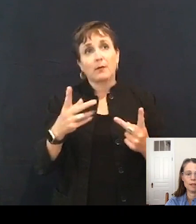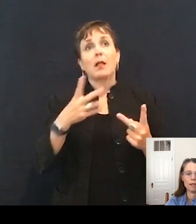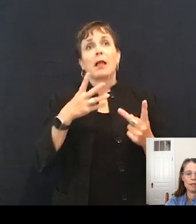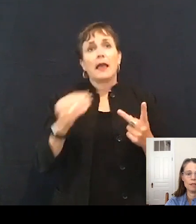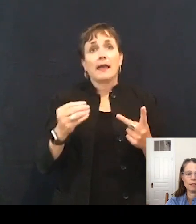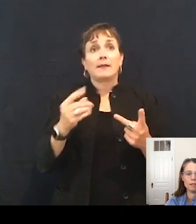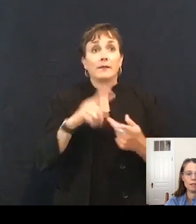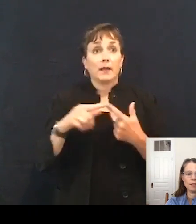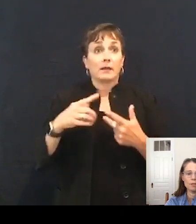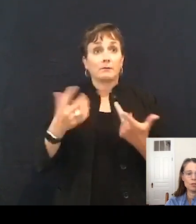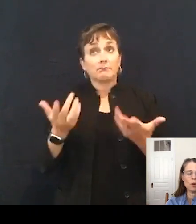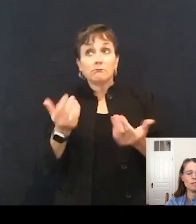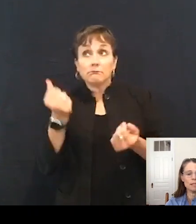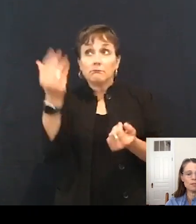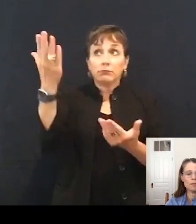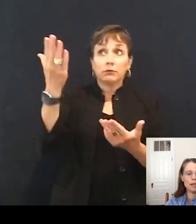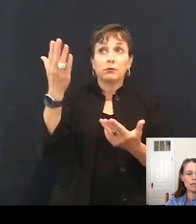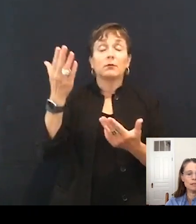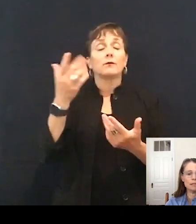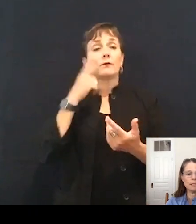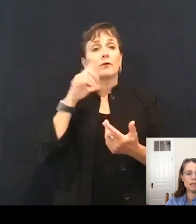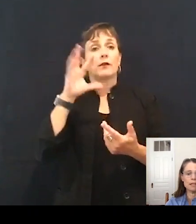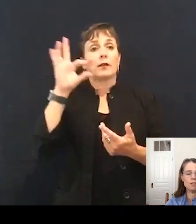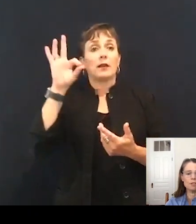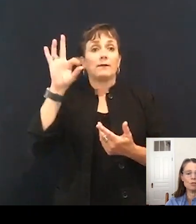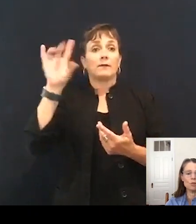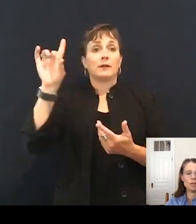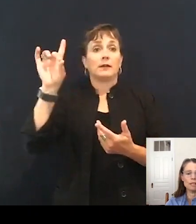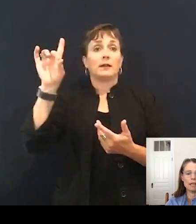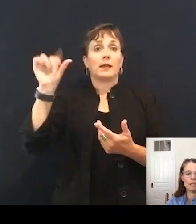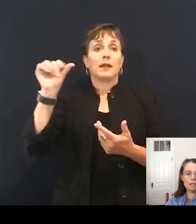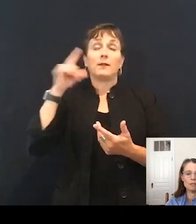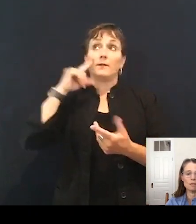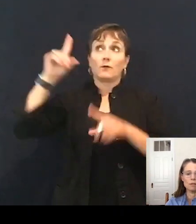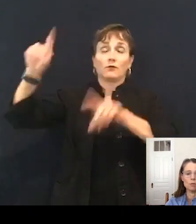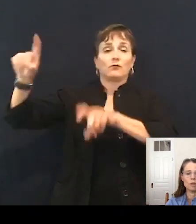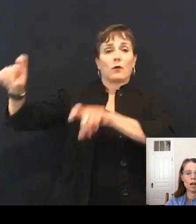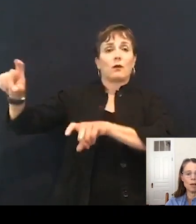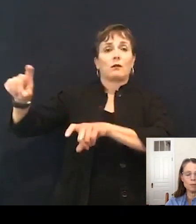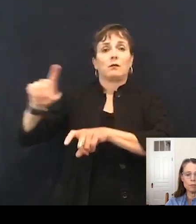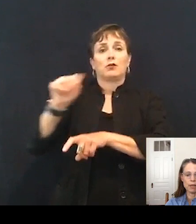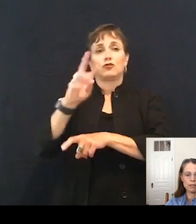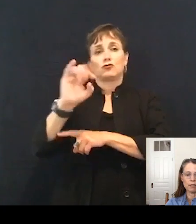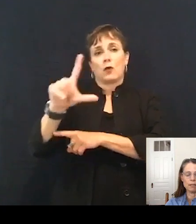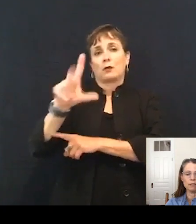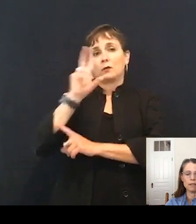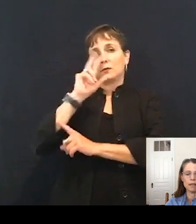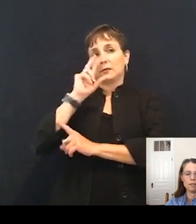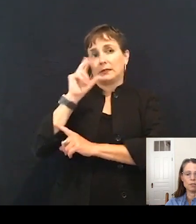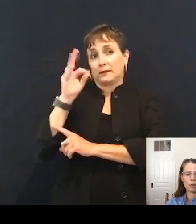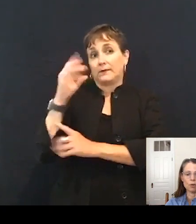To identify a lead ASO drug candidate, we are optimizing the ASO.